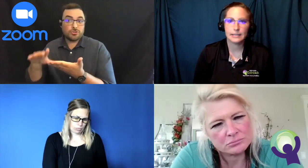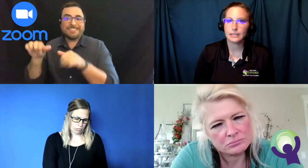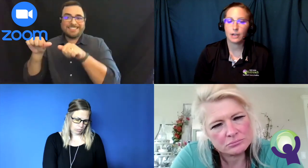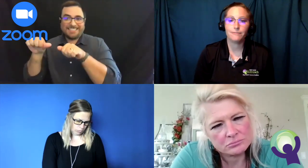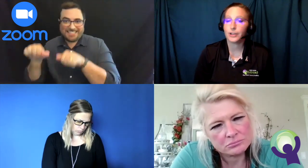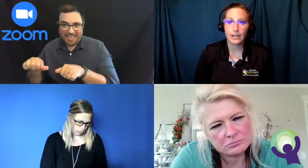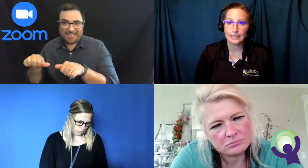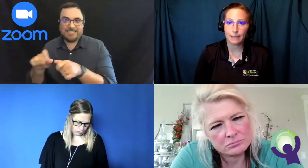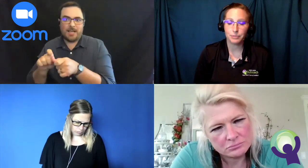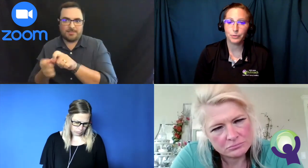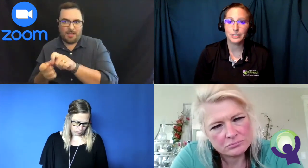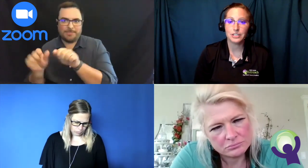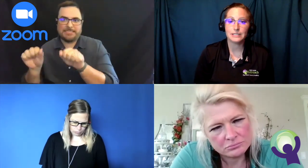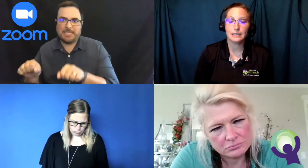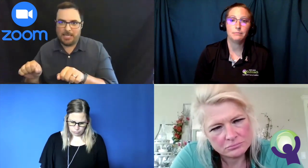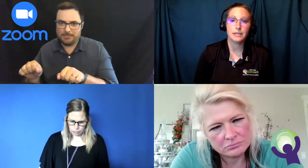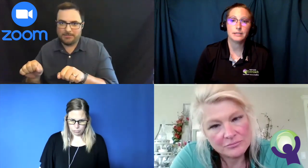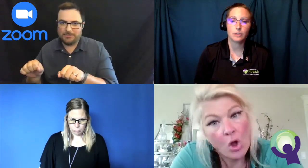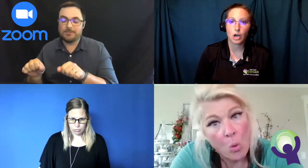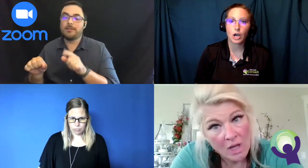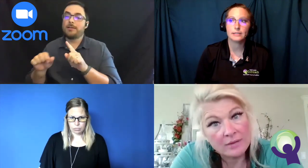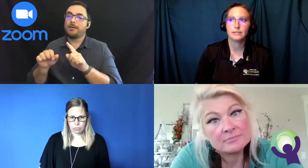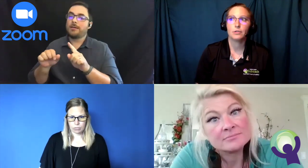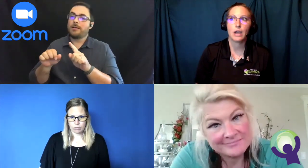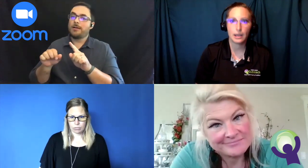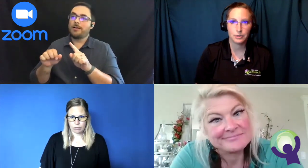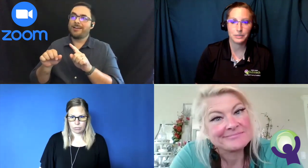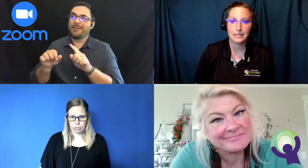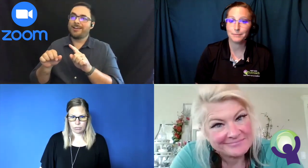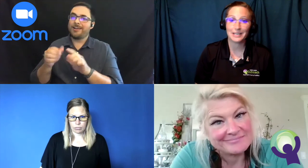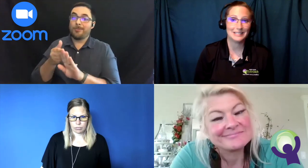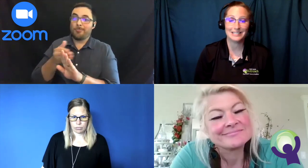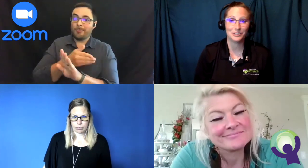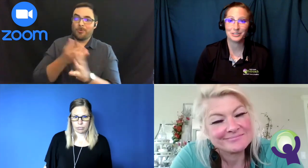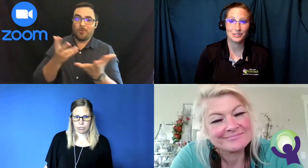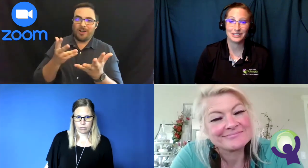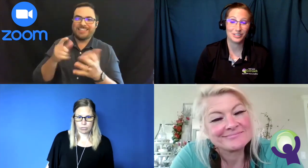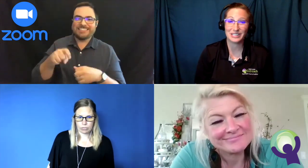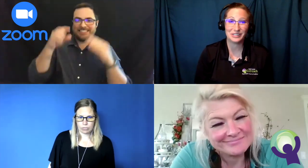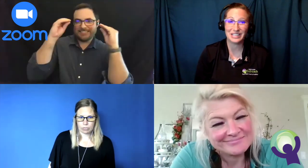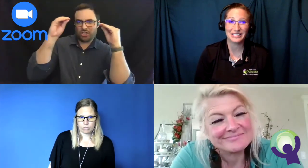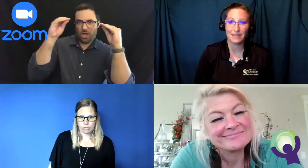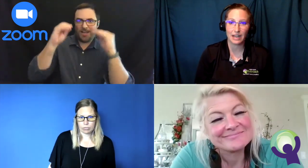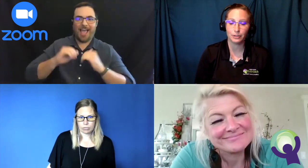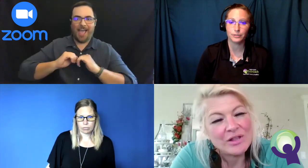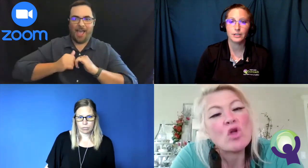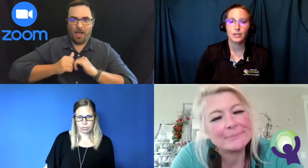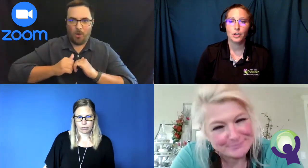are very adaptable they just need to be taught how to adapt because these are these are skills they just have not learned.